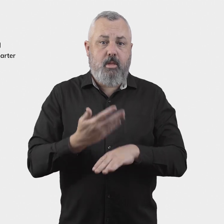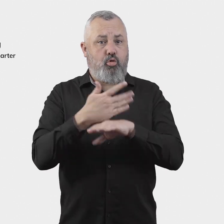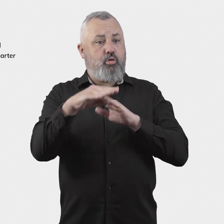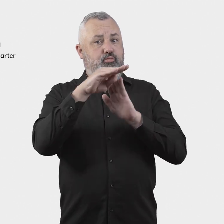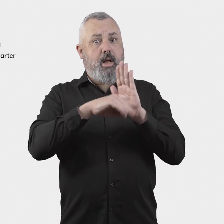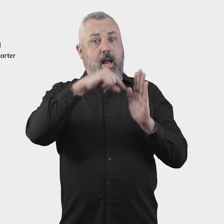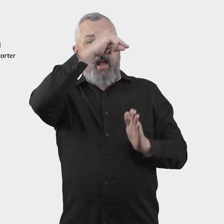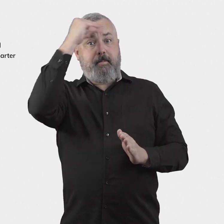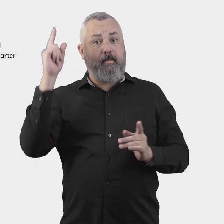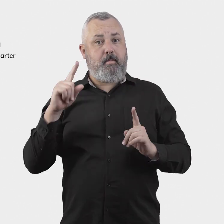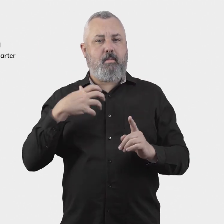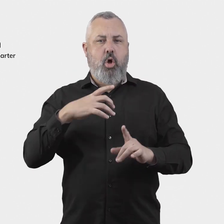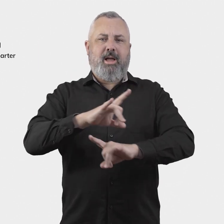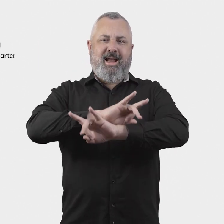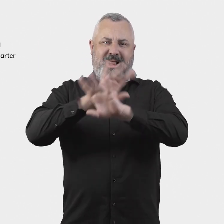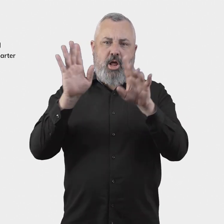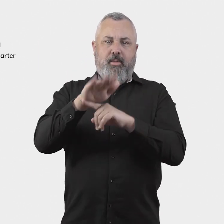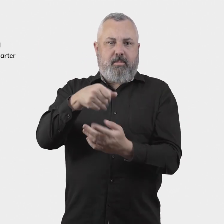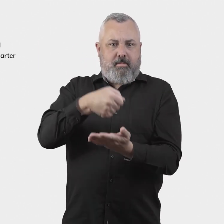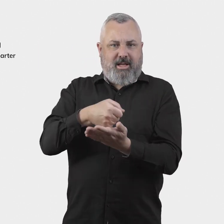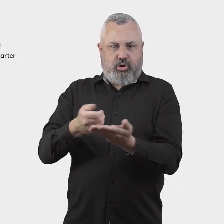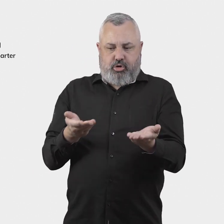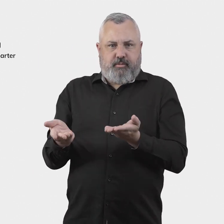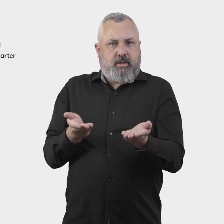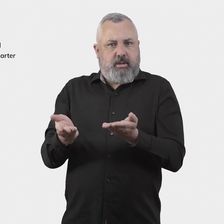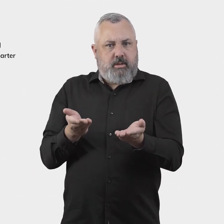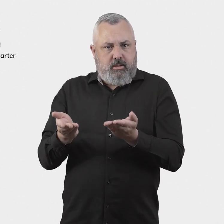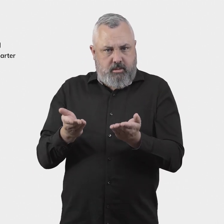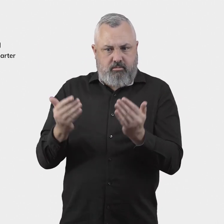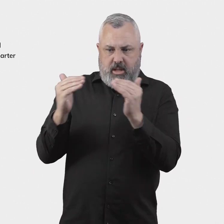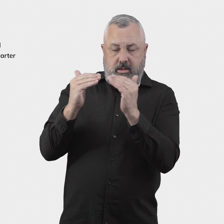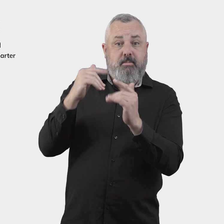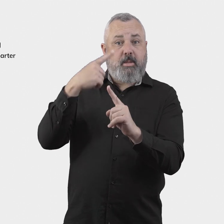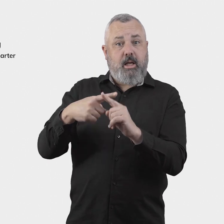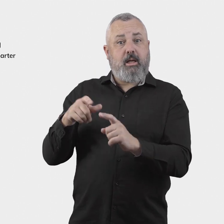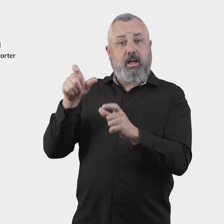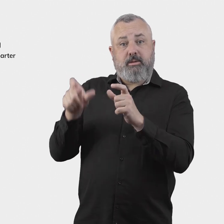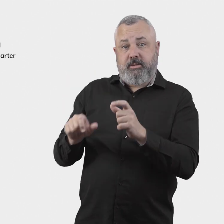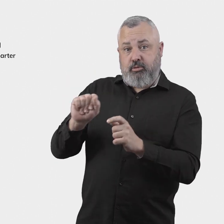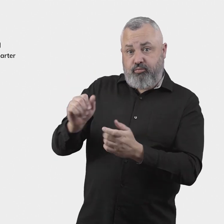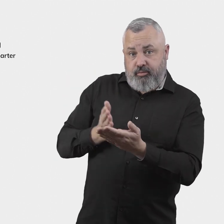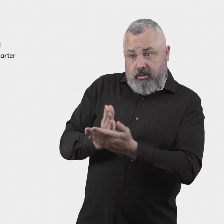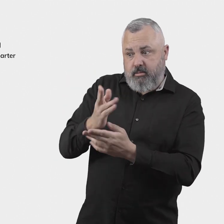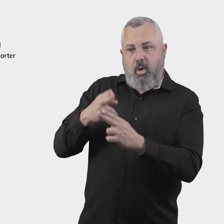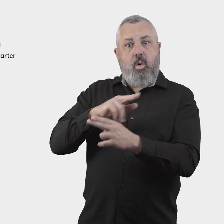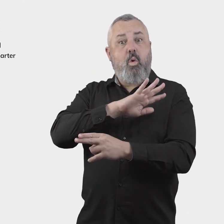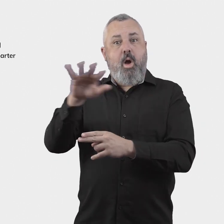The purpose of the charter is to provide clarity on the minimum standard of consumer protections that apply